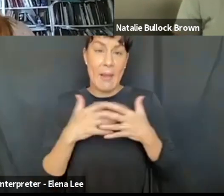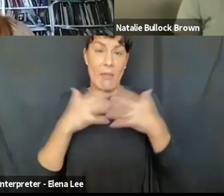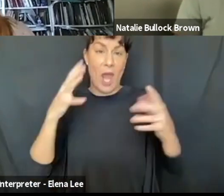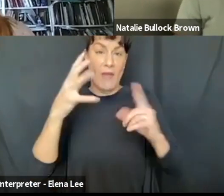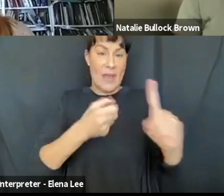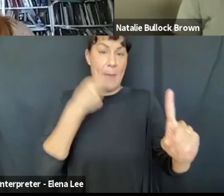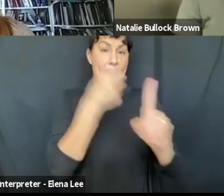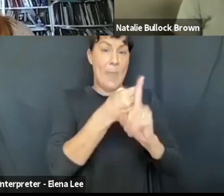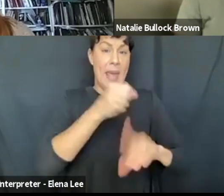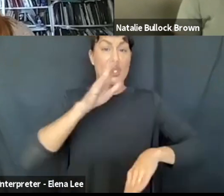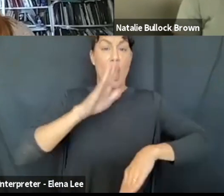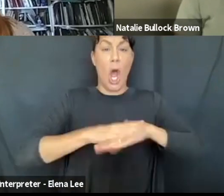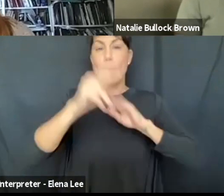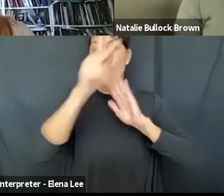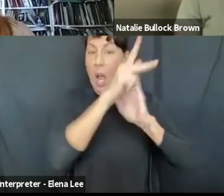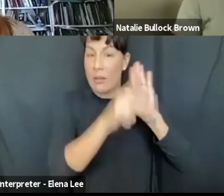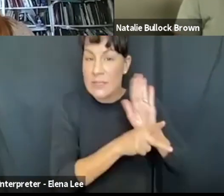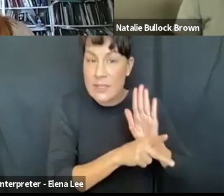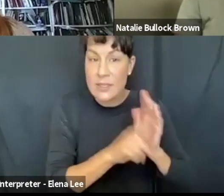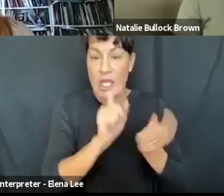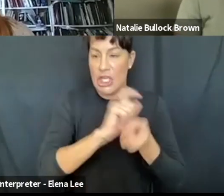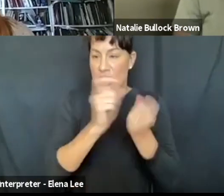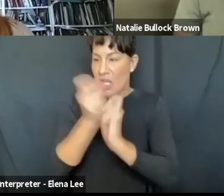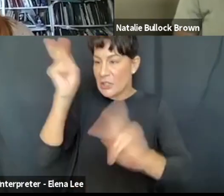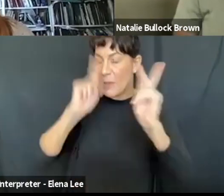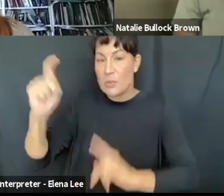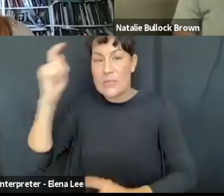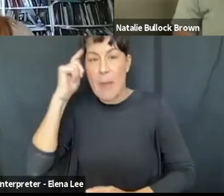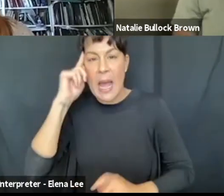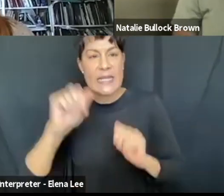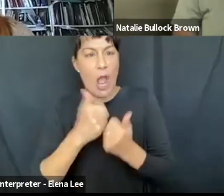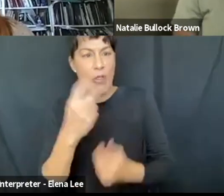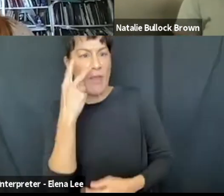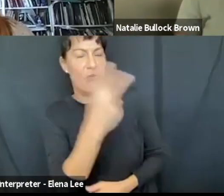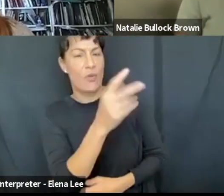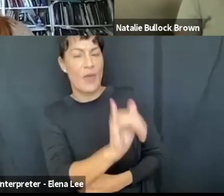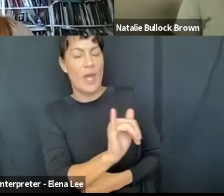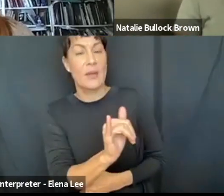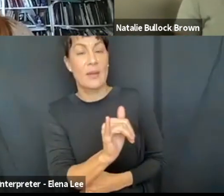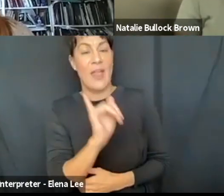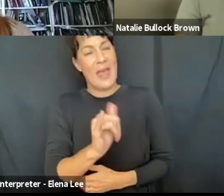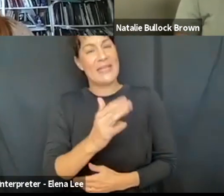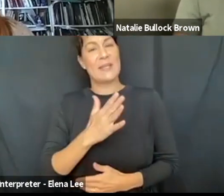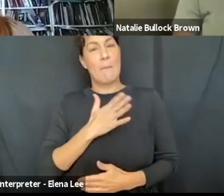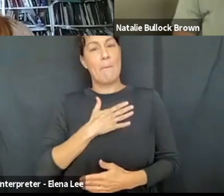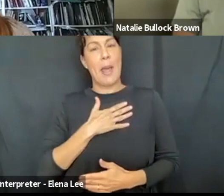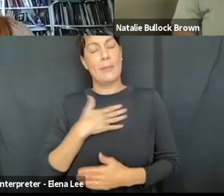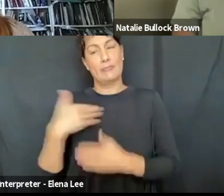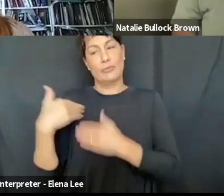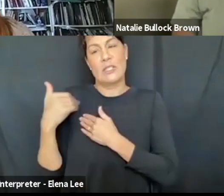And that's part of what our job as journalists. And so, finding the right people who are in that, right?